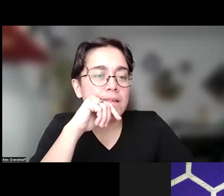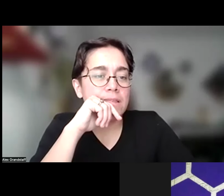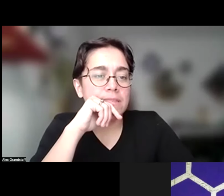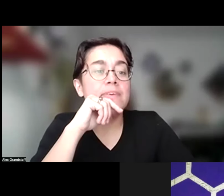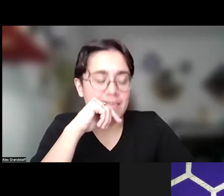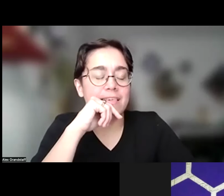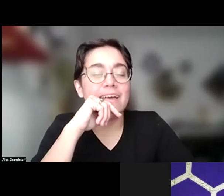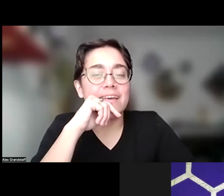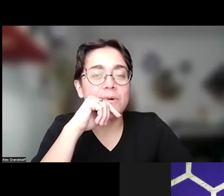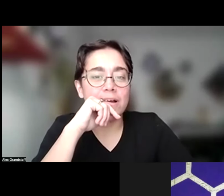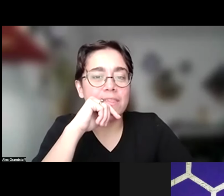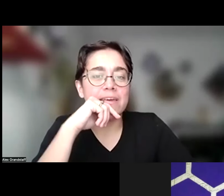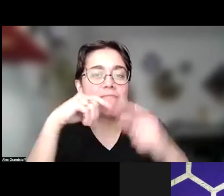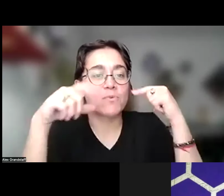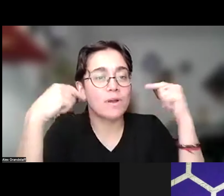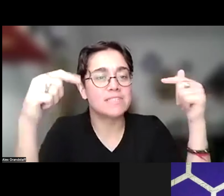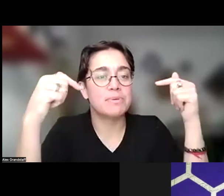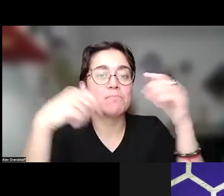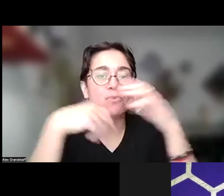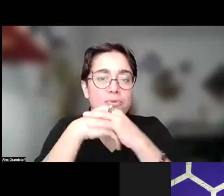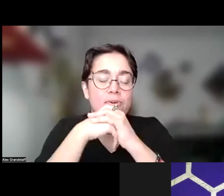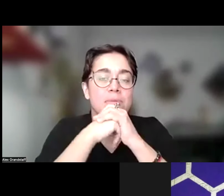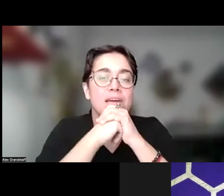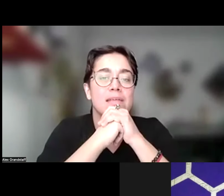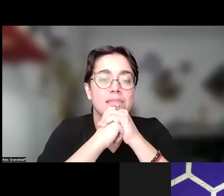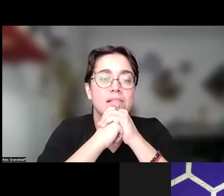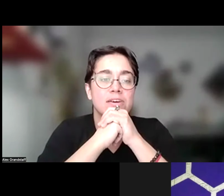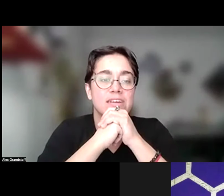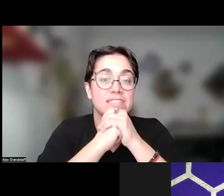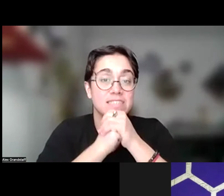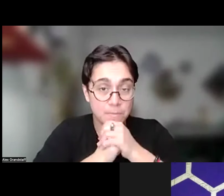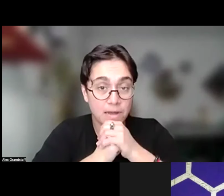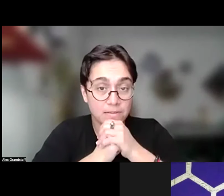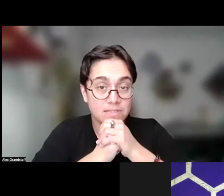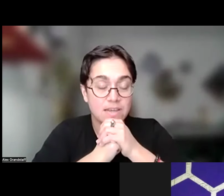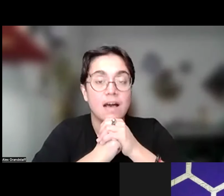Looking at what organizations exist in your state.